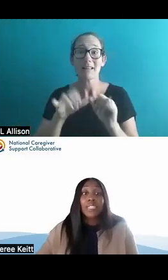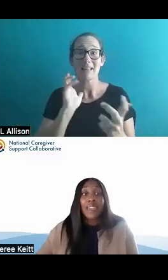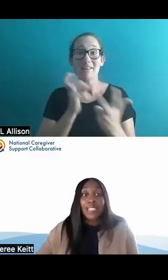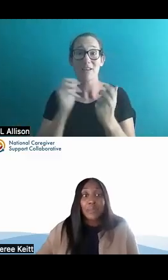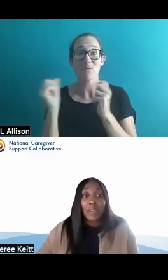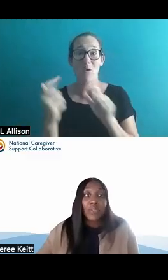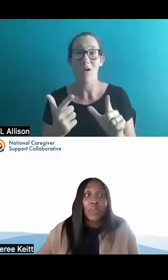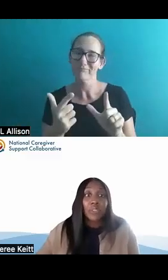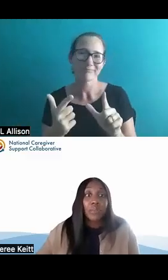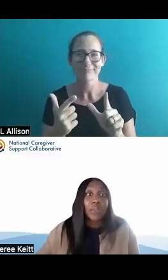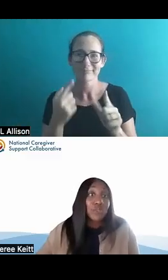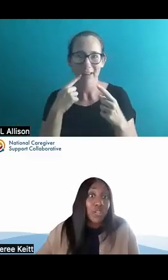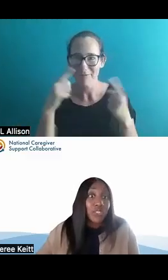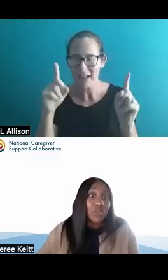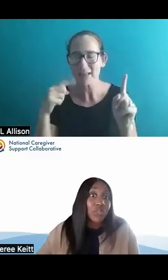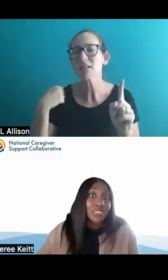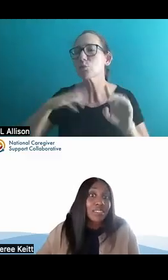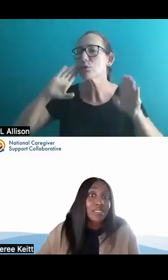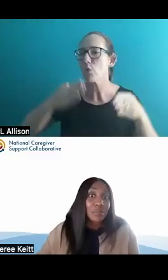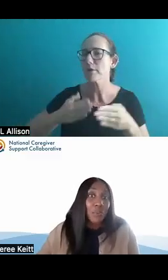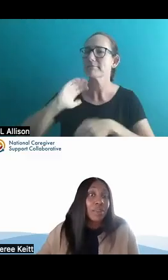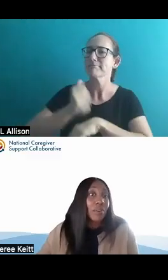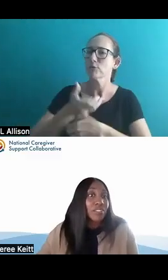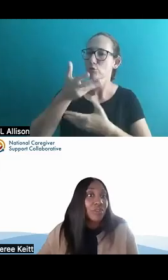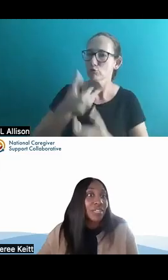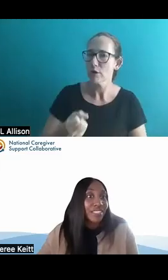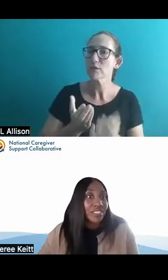engagement, we focus on building trust through consistent support and personal connections